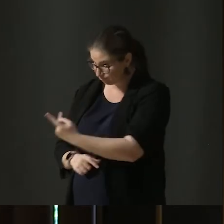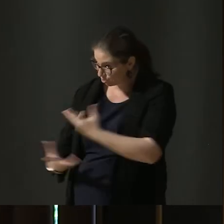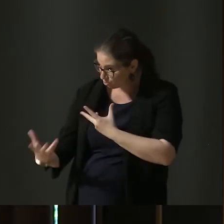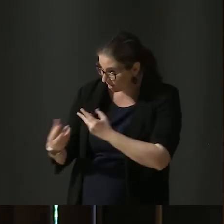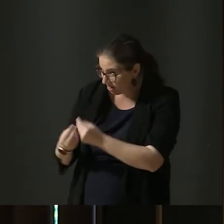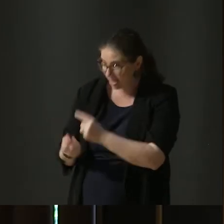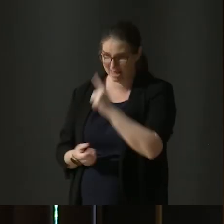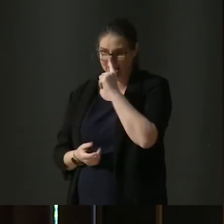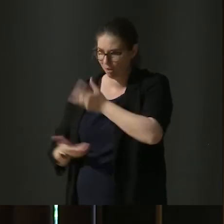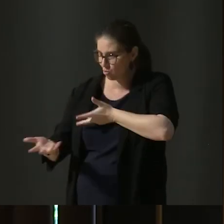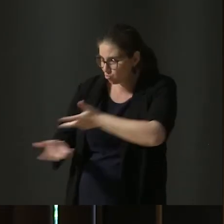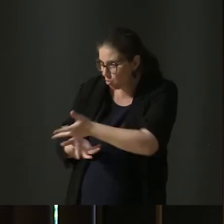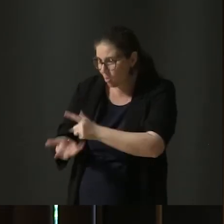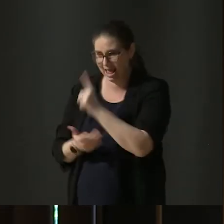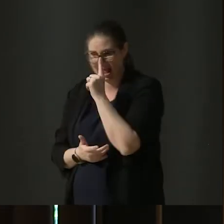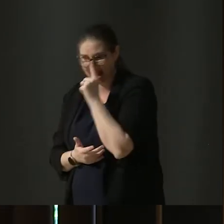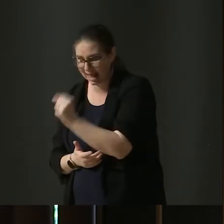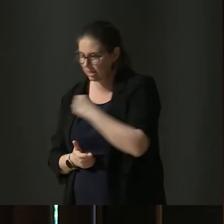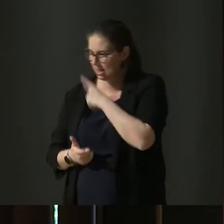We can talk about it, and we can help each other.